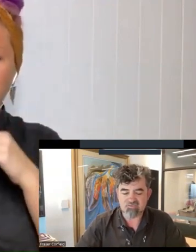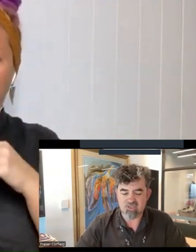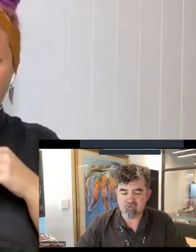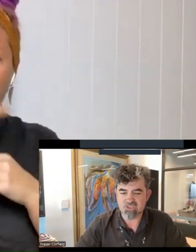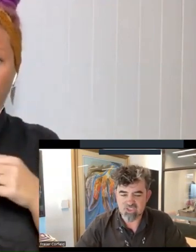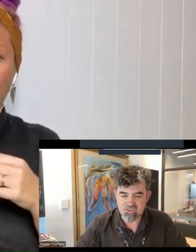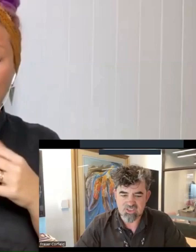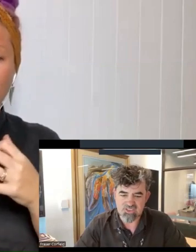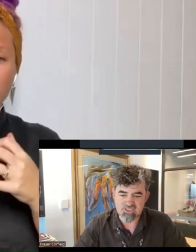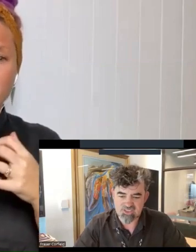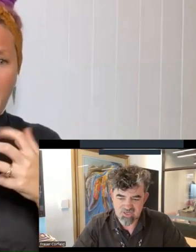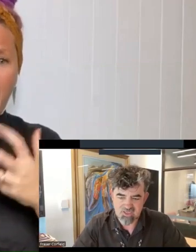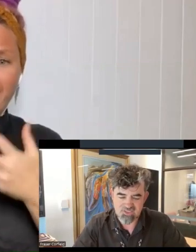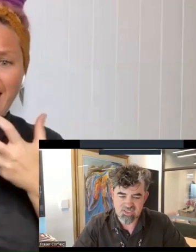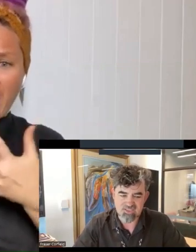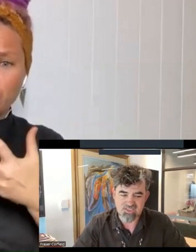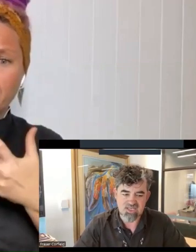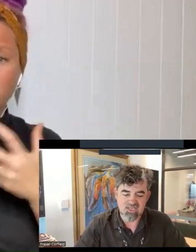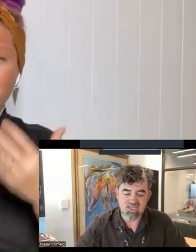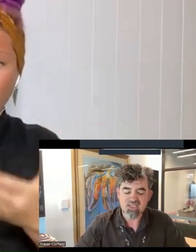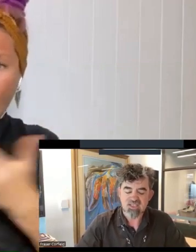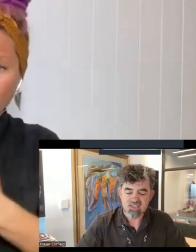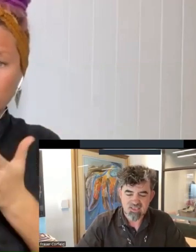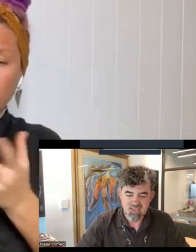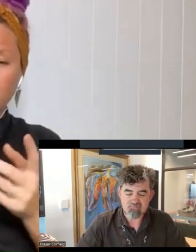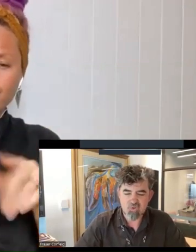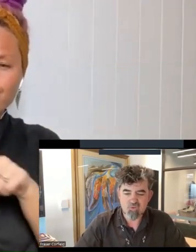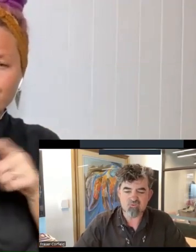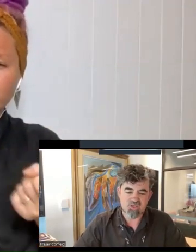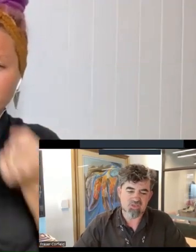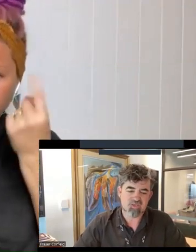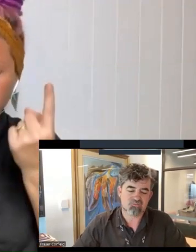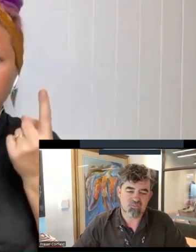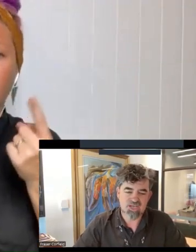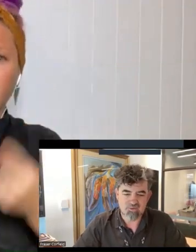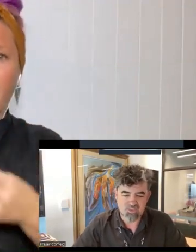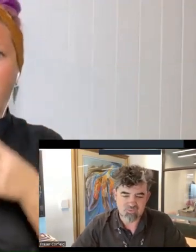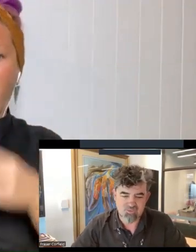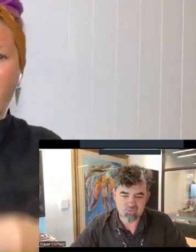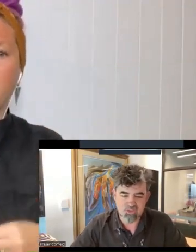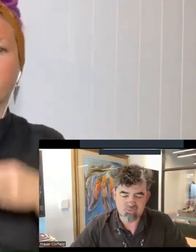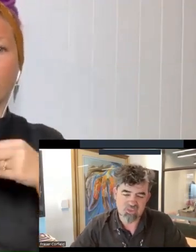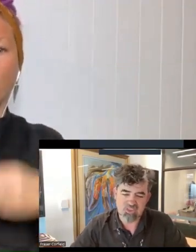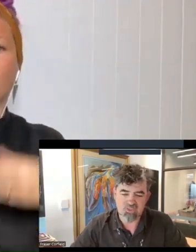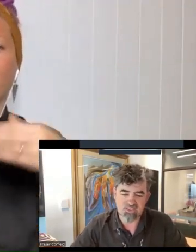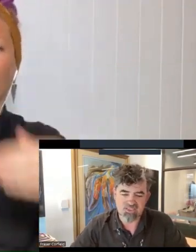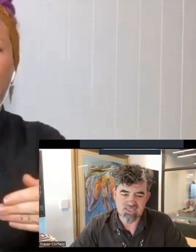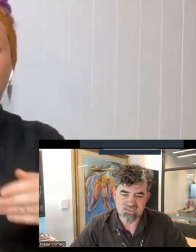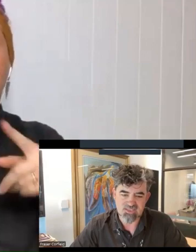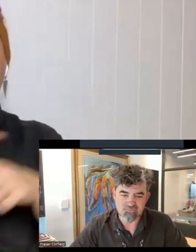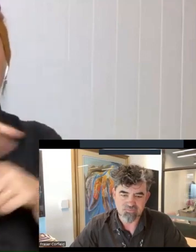given the opportunity to develop this understanding, then move into areas is a responsibility within the sector.